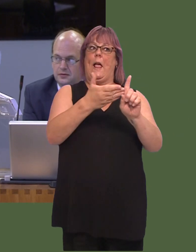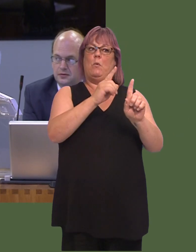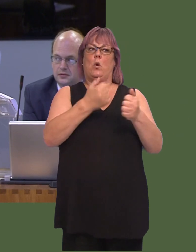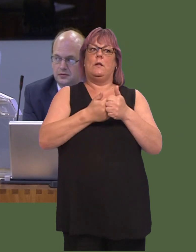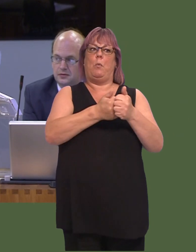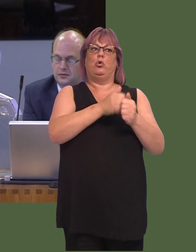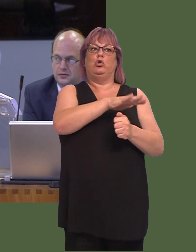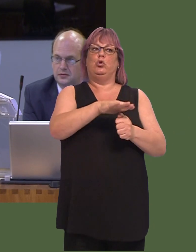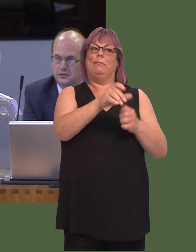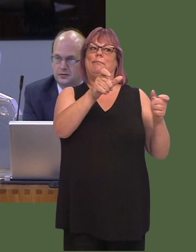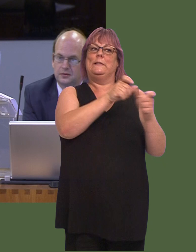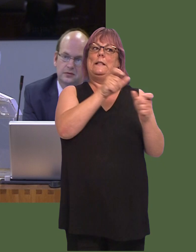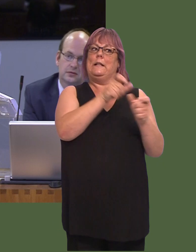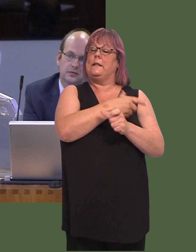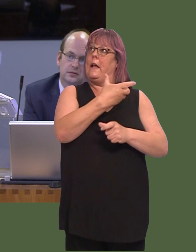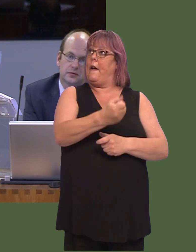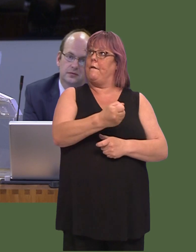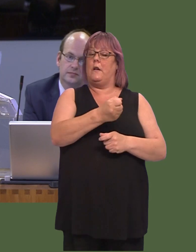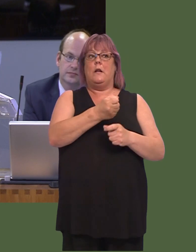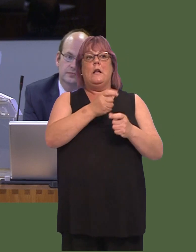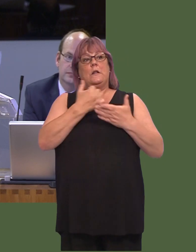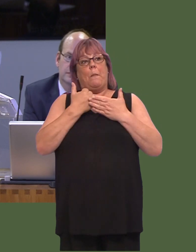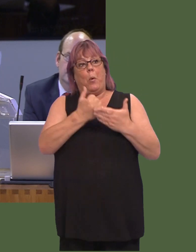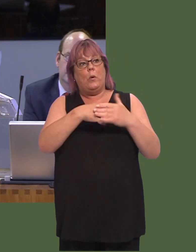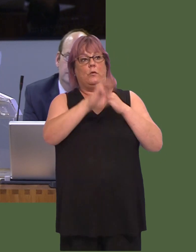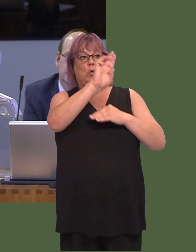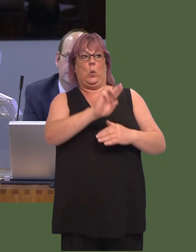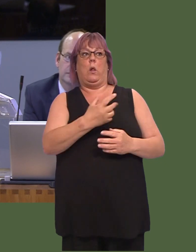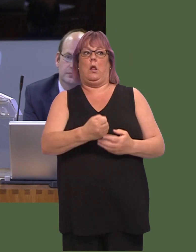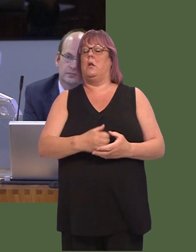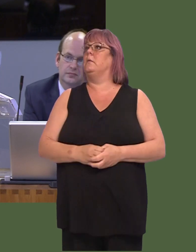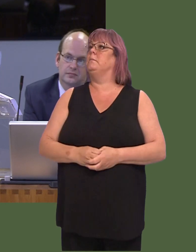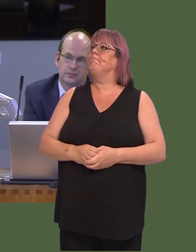in providing support for children who suffer with dyslexia in mainstream education.